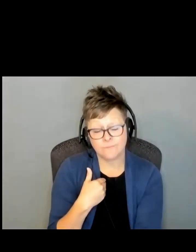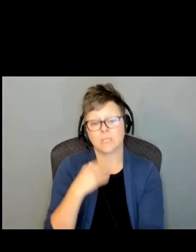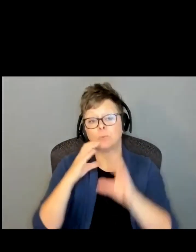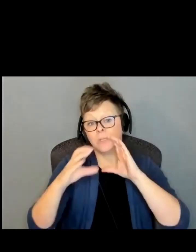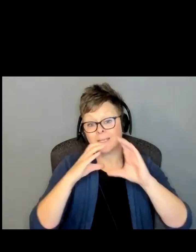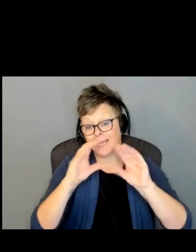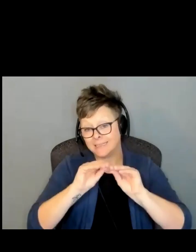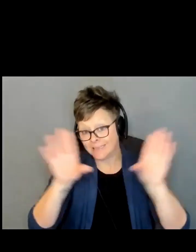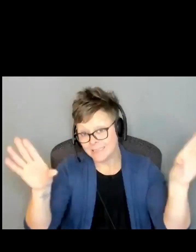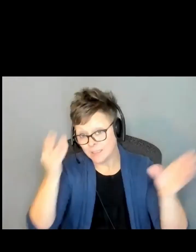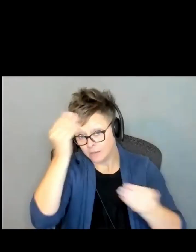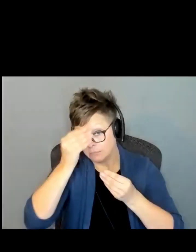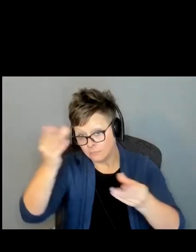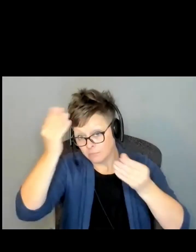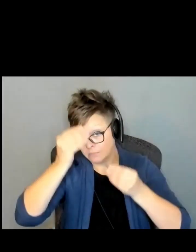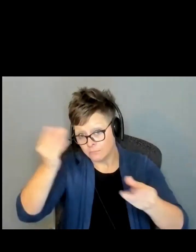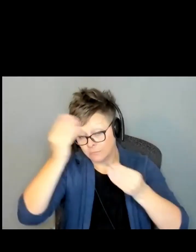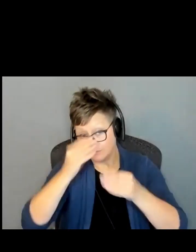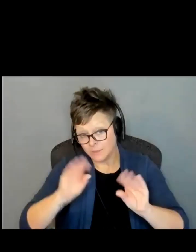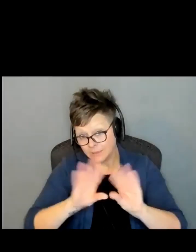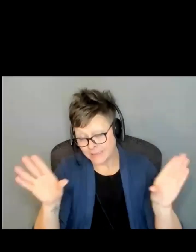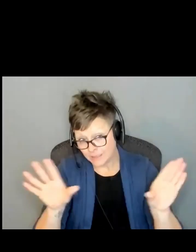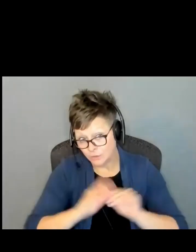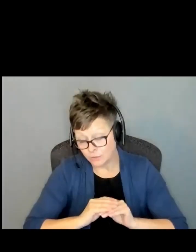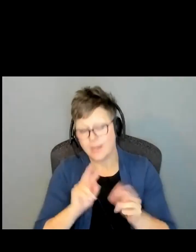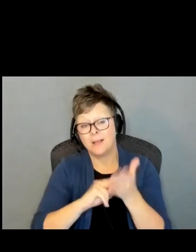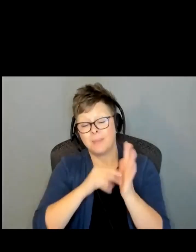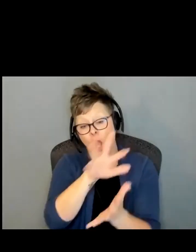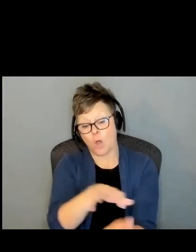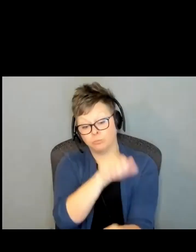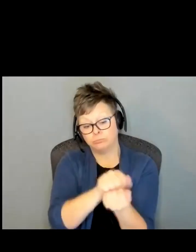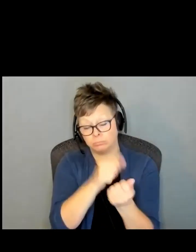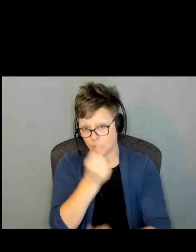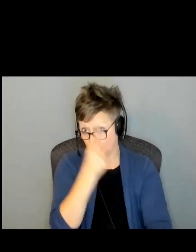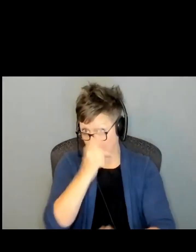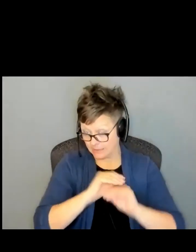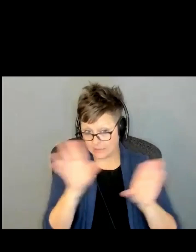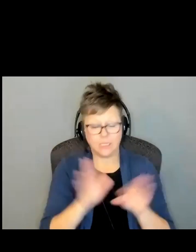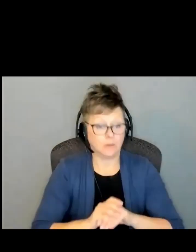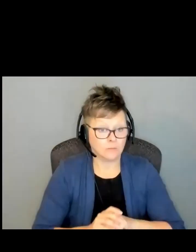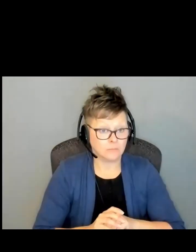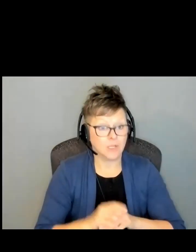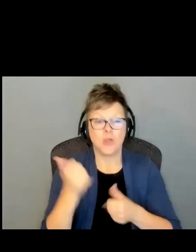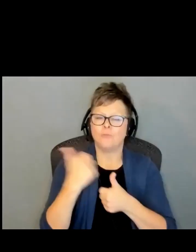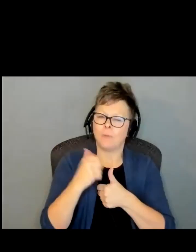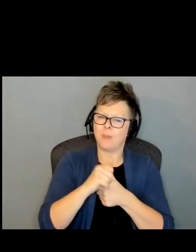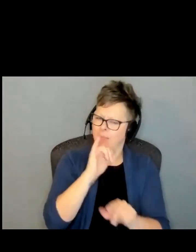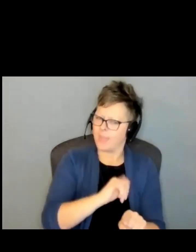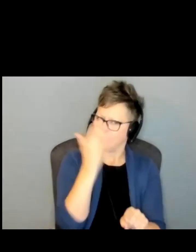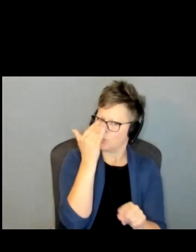understood in its core entirety way. And remember that purpose, why we are doing what we are doing.